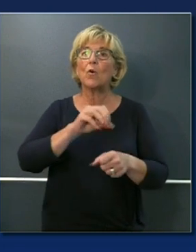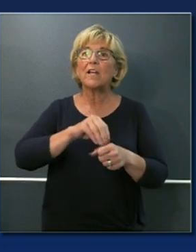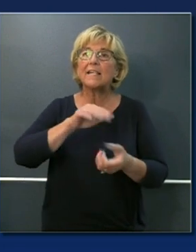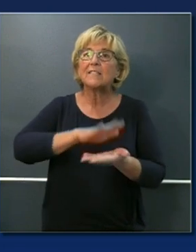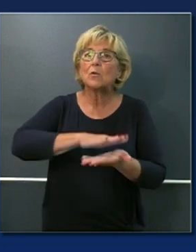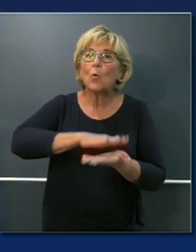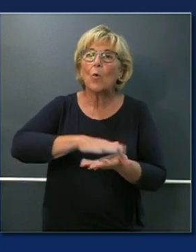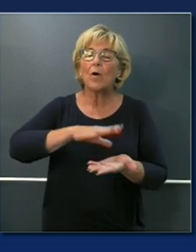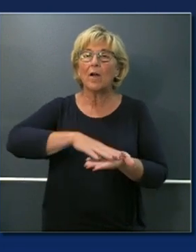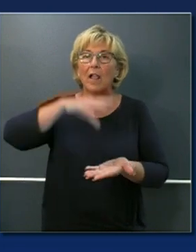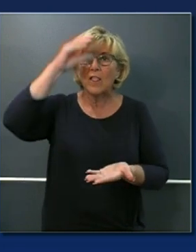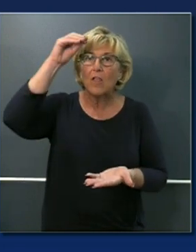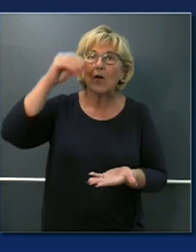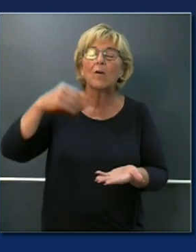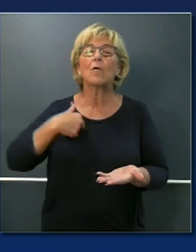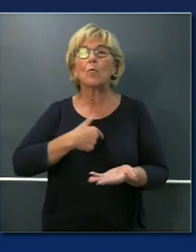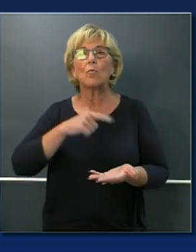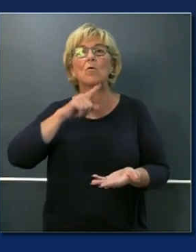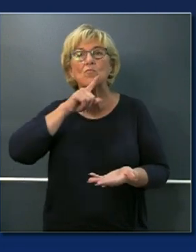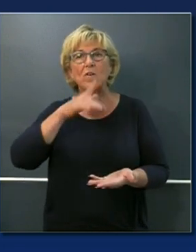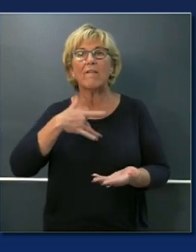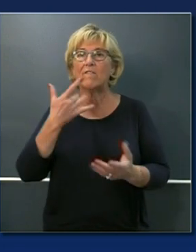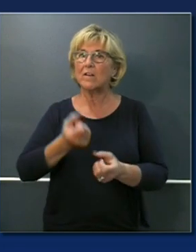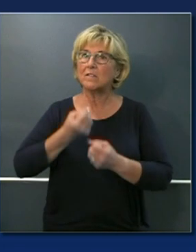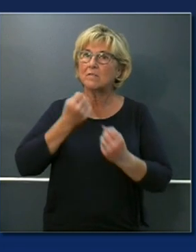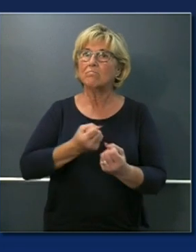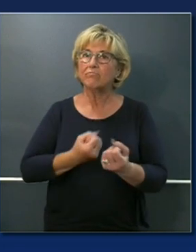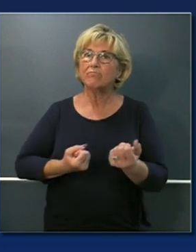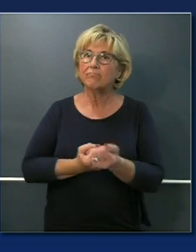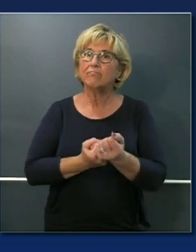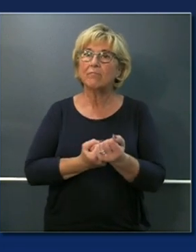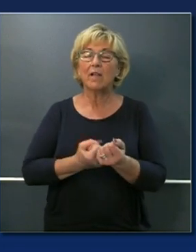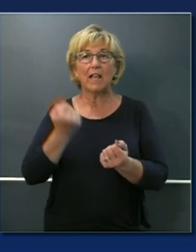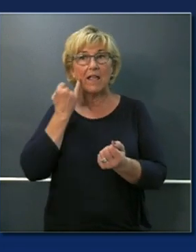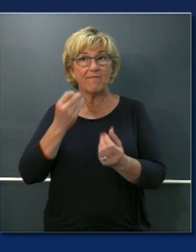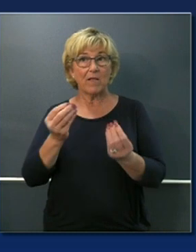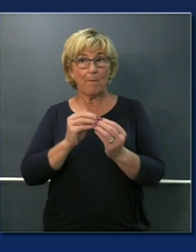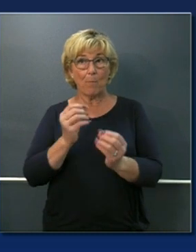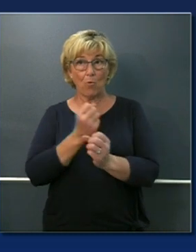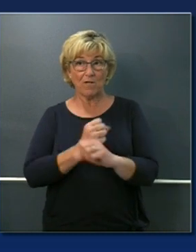SCHOOLS. FOR ADULTS MAYBE WE TALK ABOUT WORK FOR ADULTS AND FOR OUR